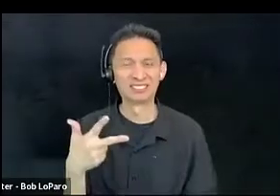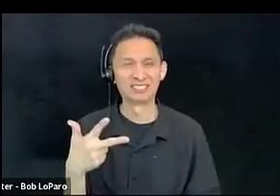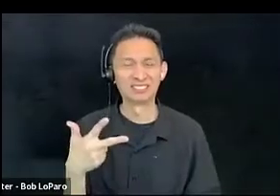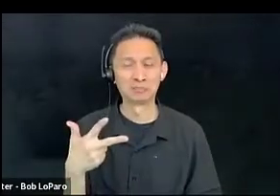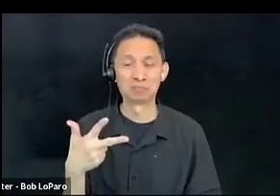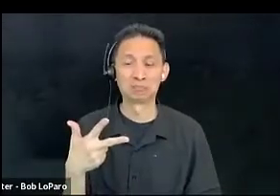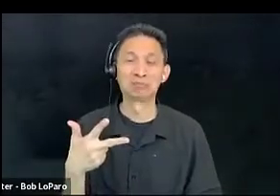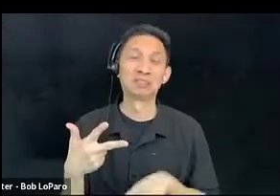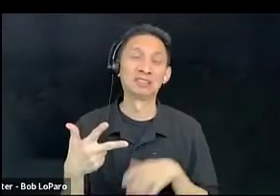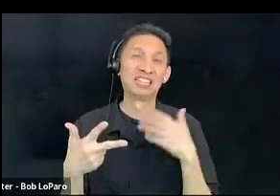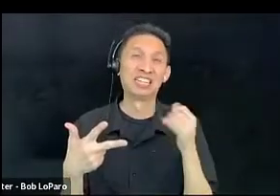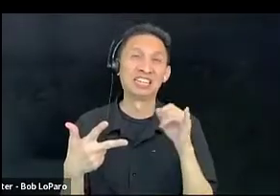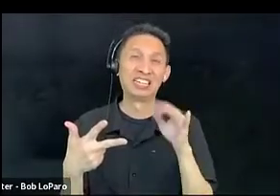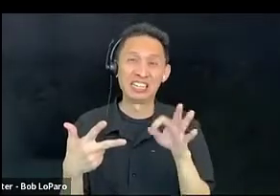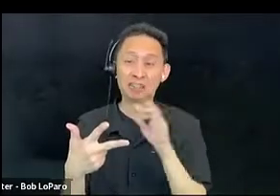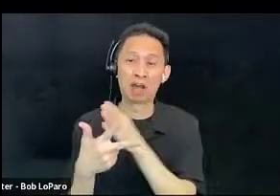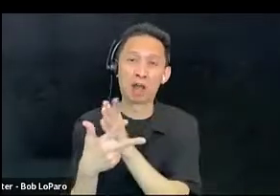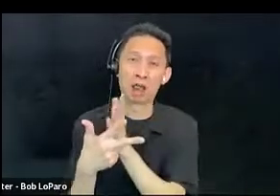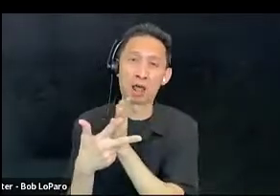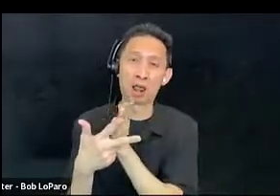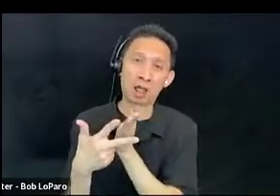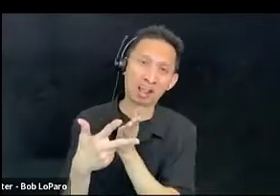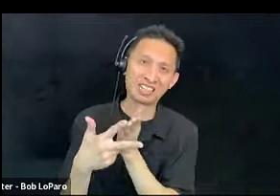if they're even a little further on into phase two,